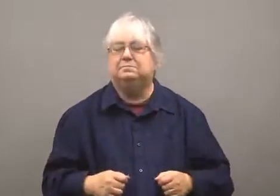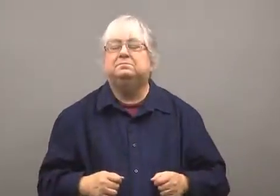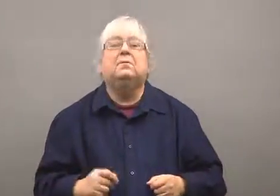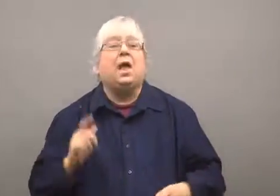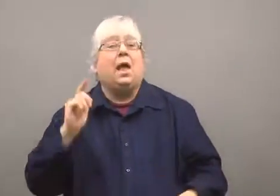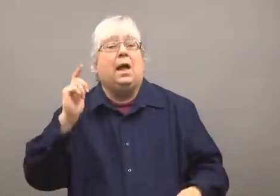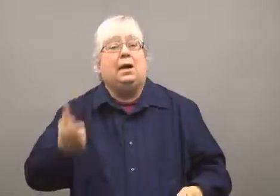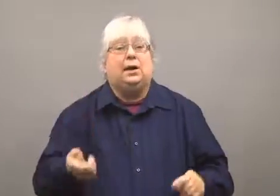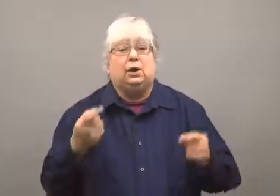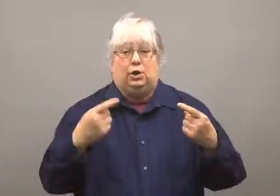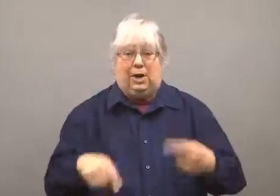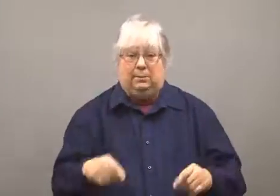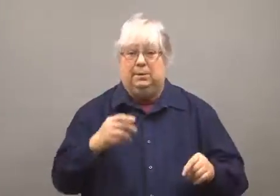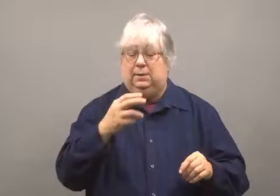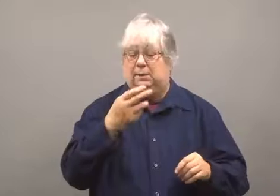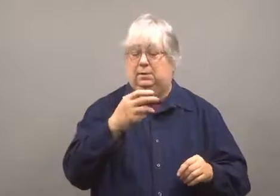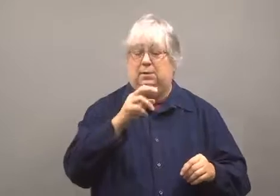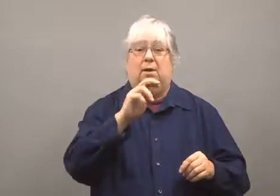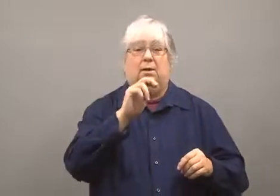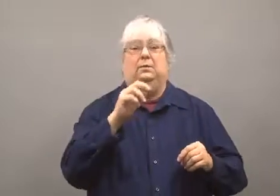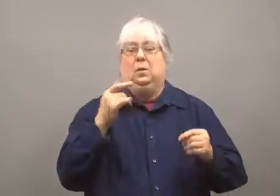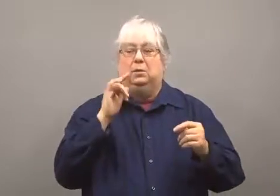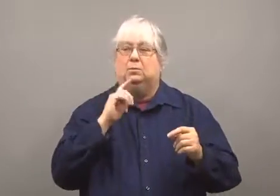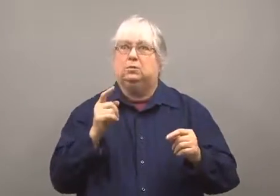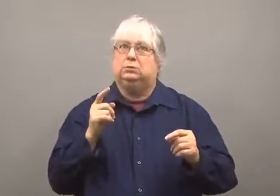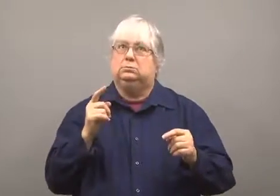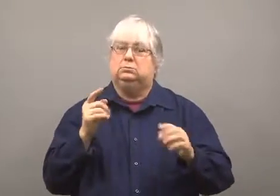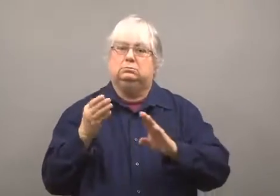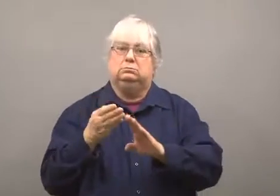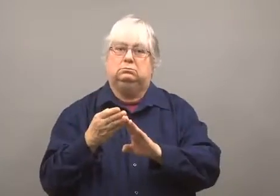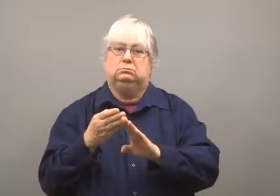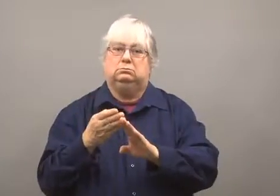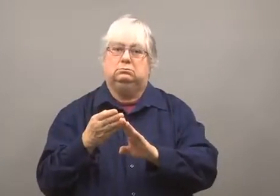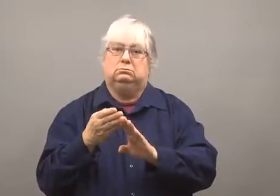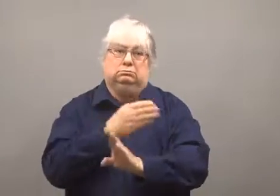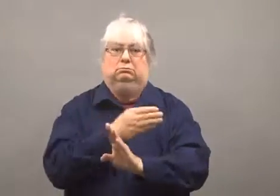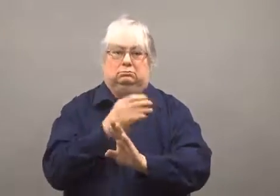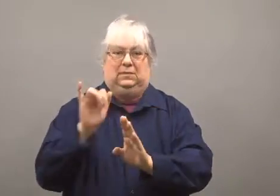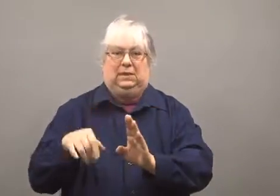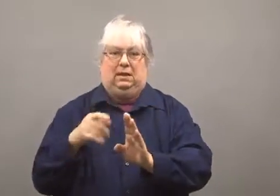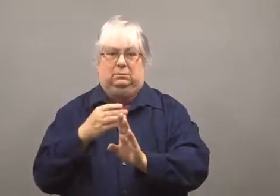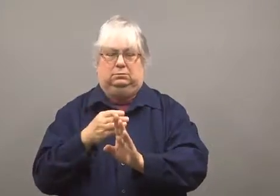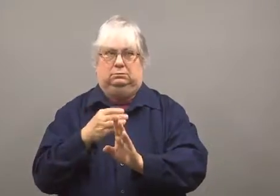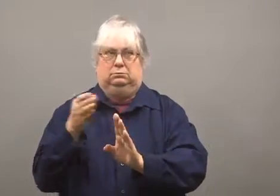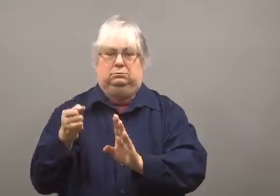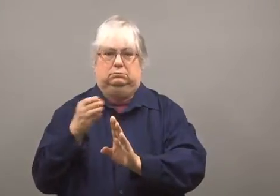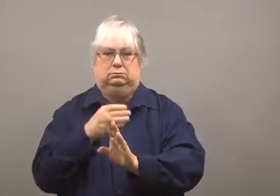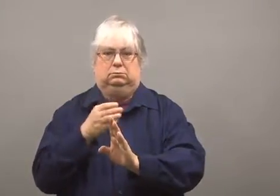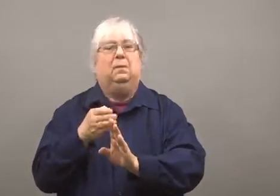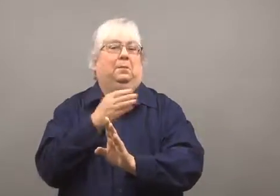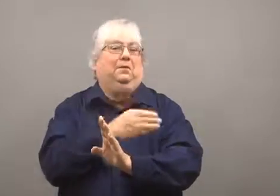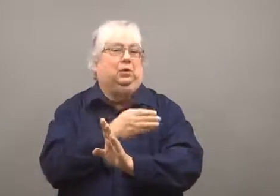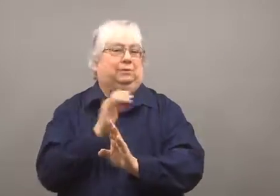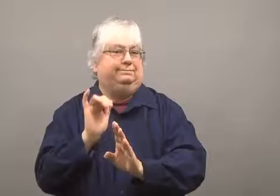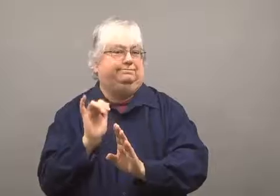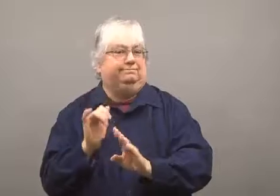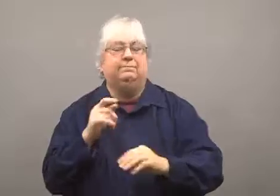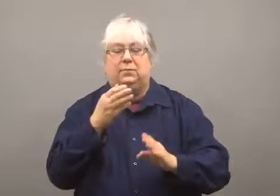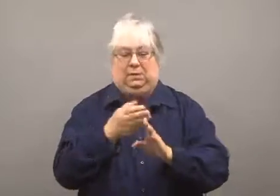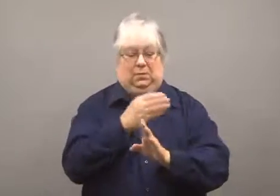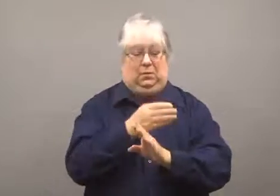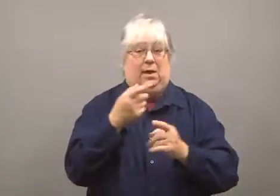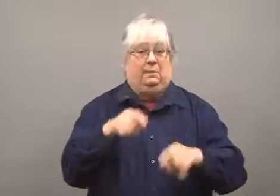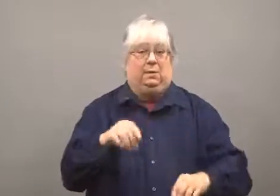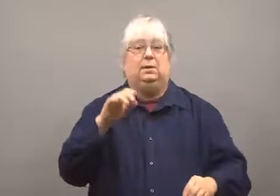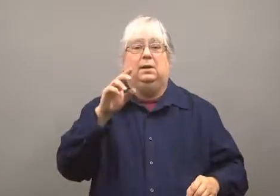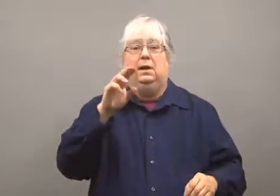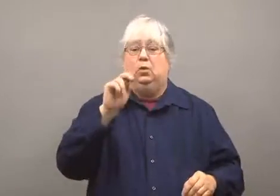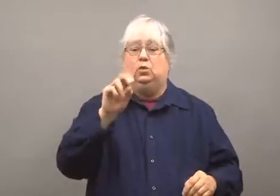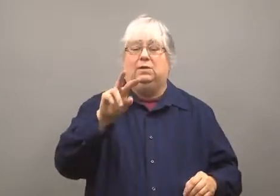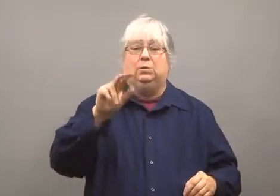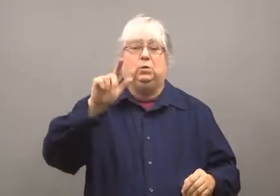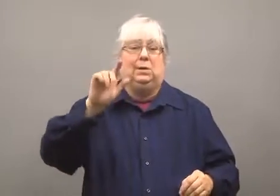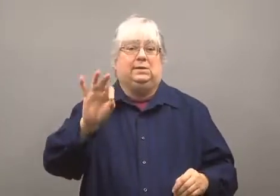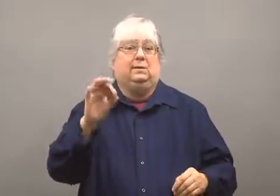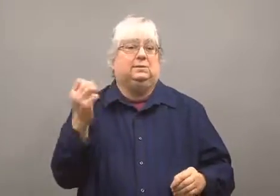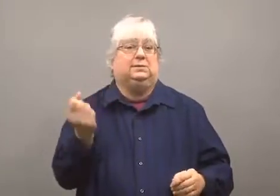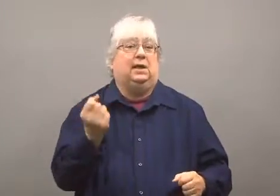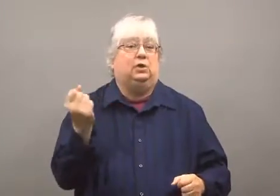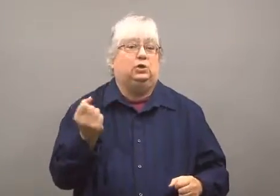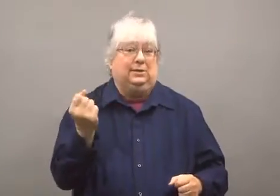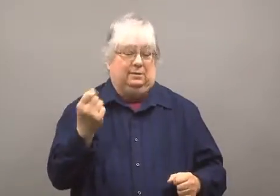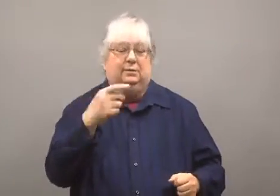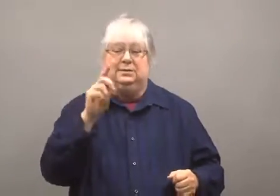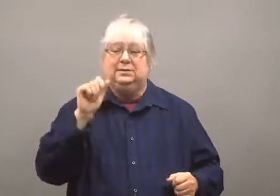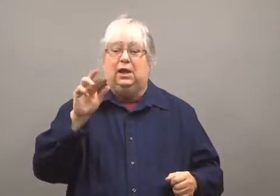Oh ok, before all this happened, on Saturday, November 29,